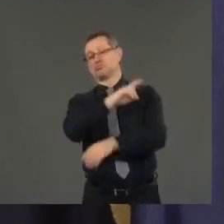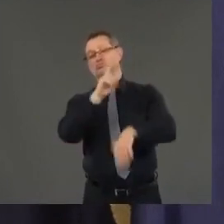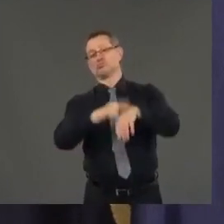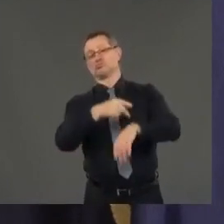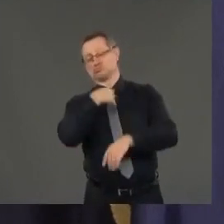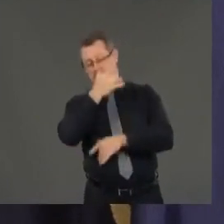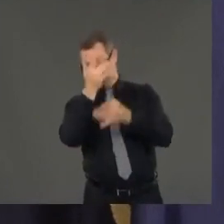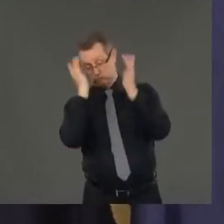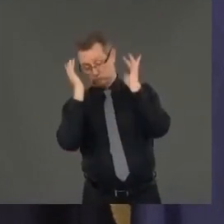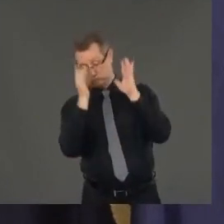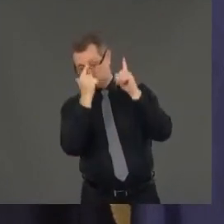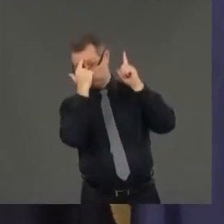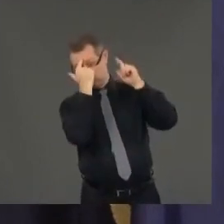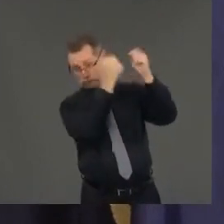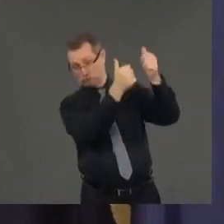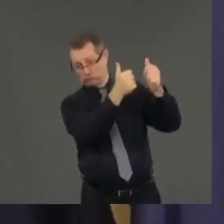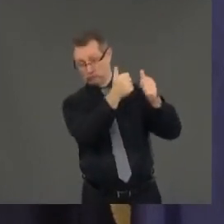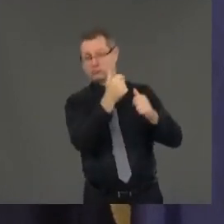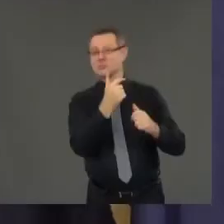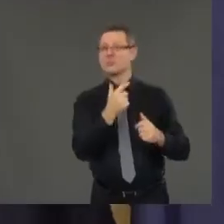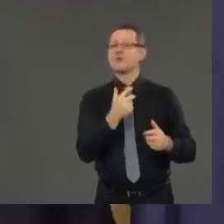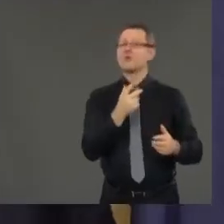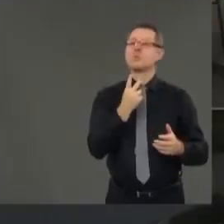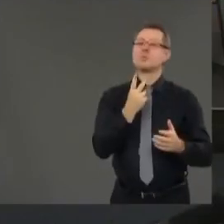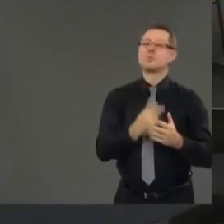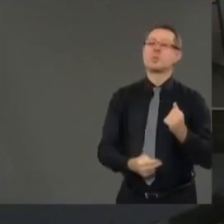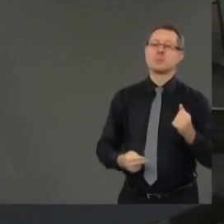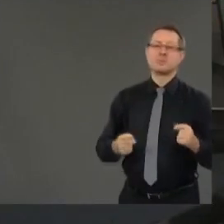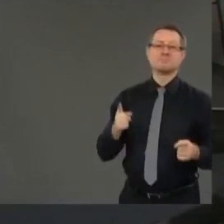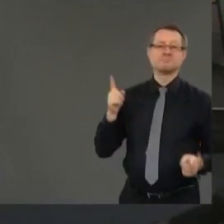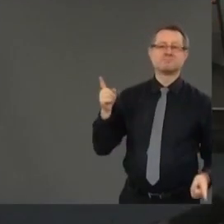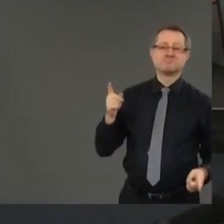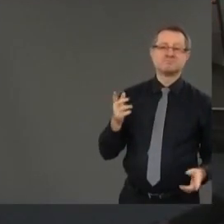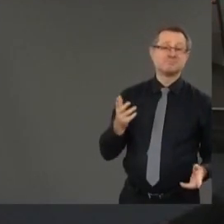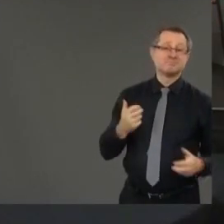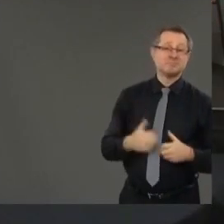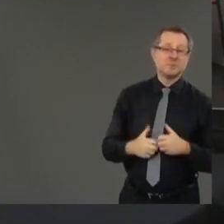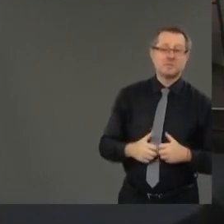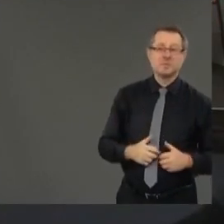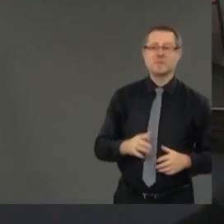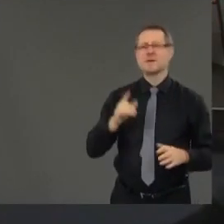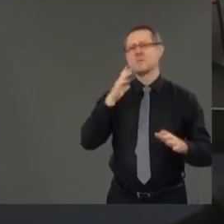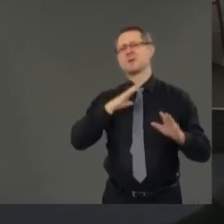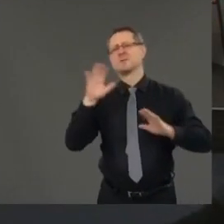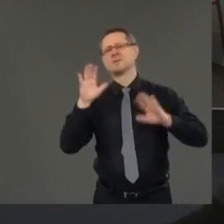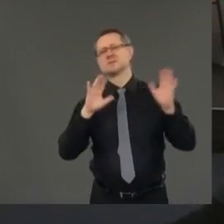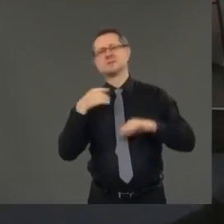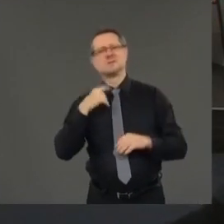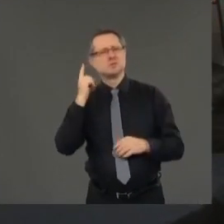JUST TO SAY I'M GOING TO CONTRACT WITH NATIONAL LABS AND